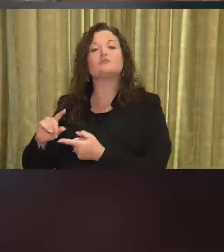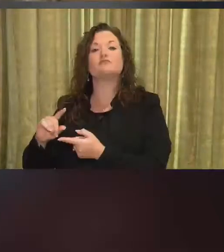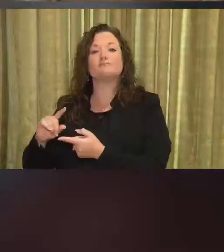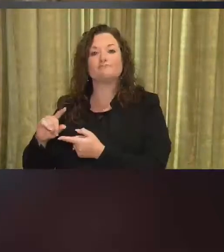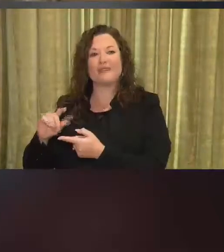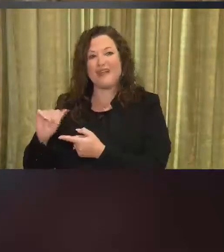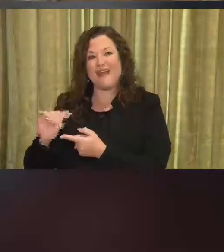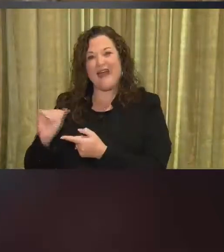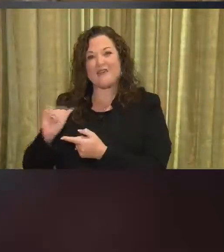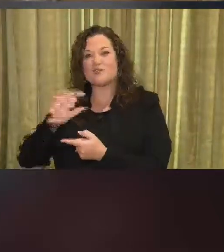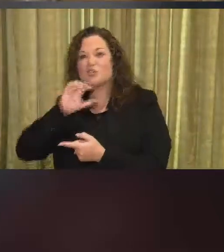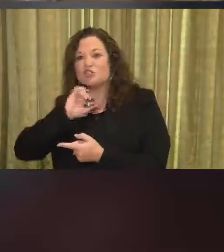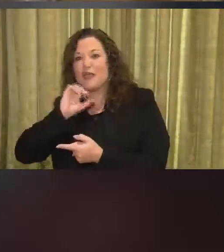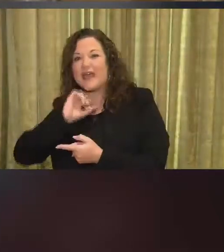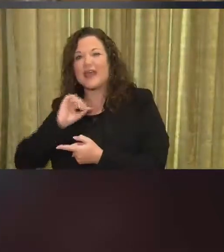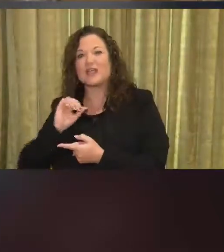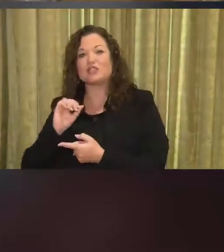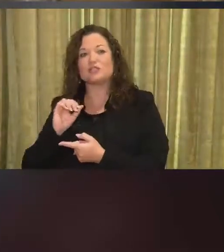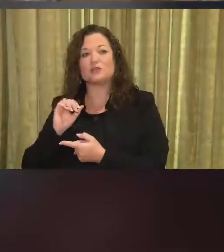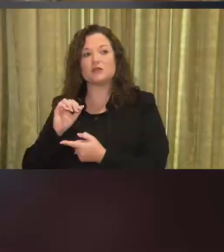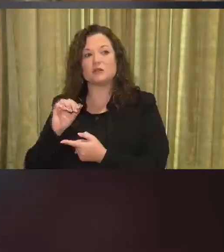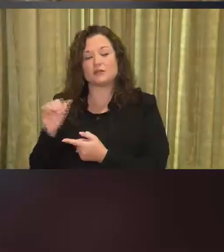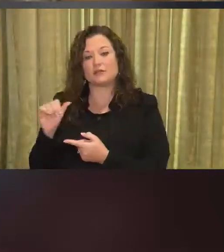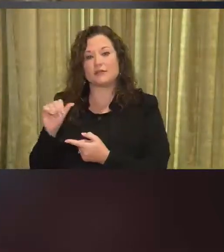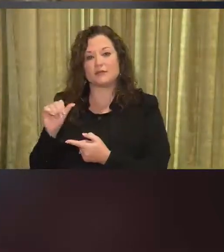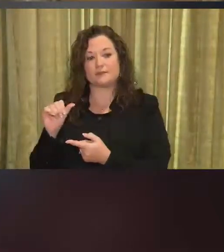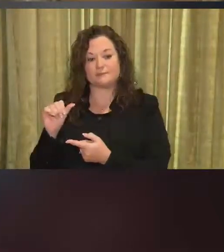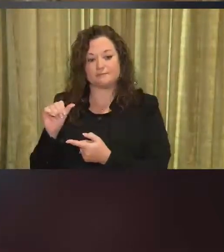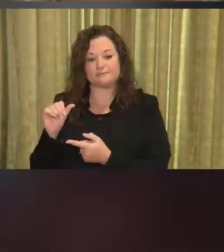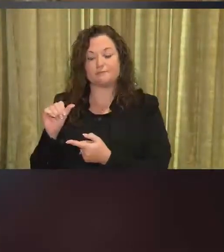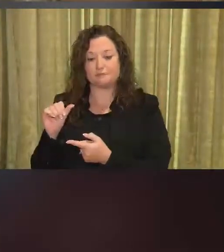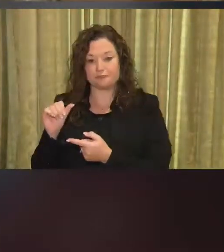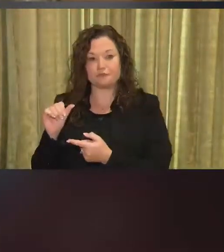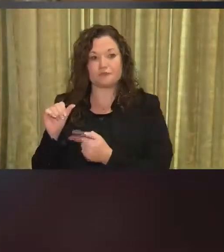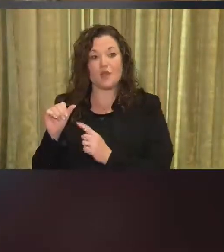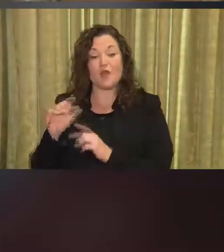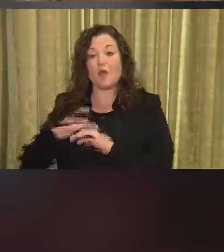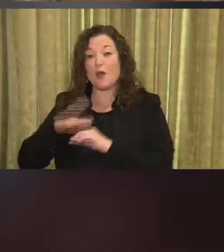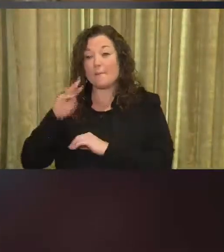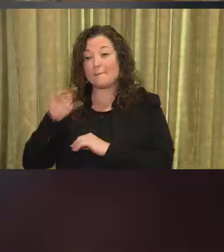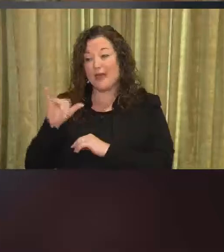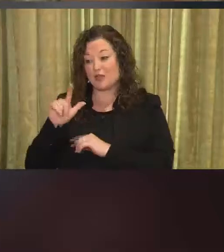the average age is 10 years lower. Over here on May 21st.